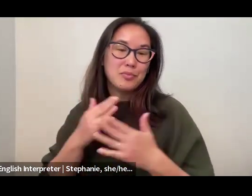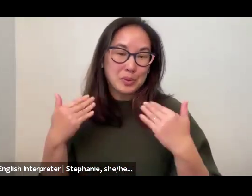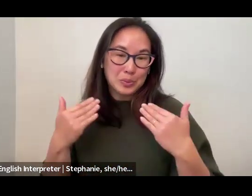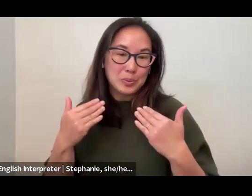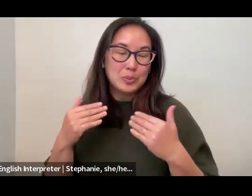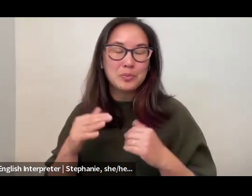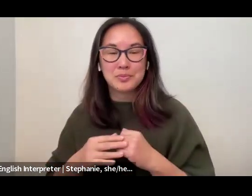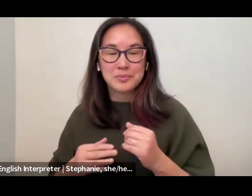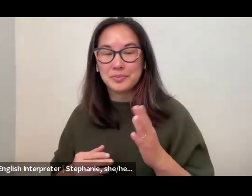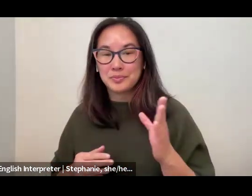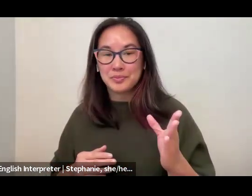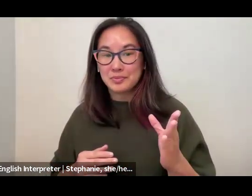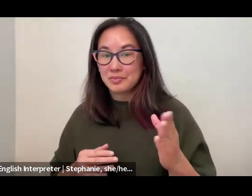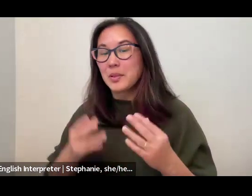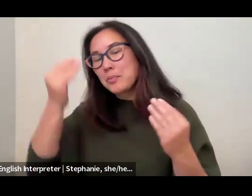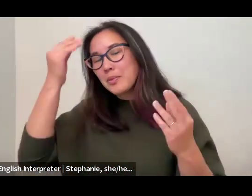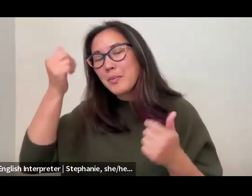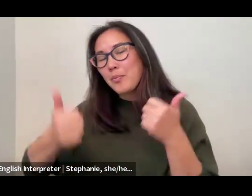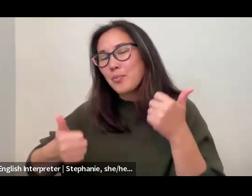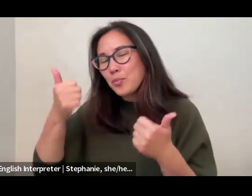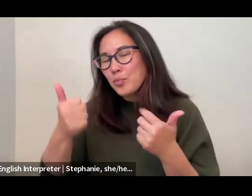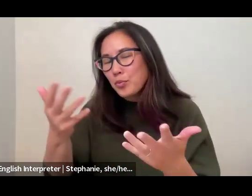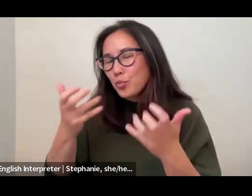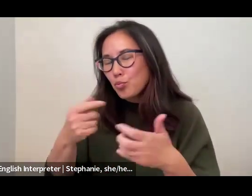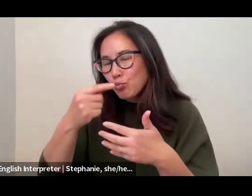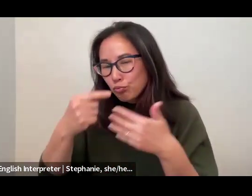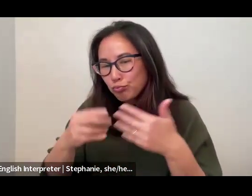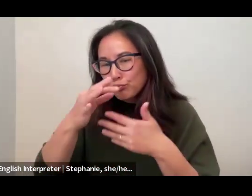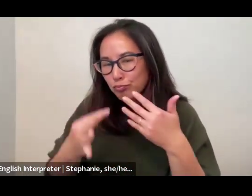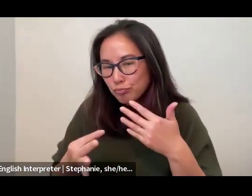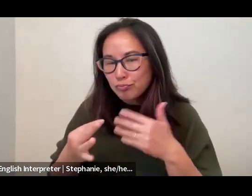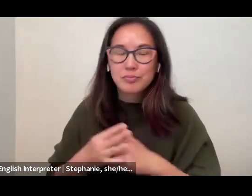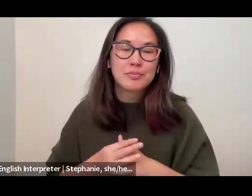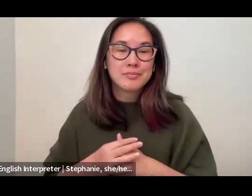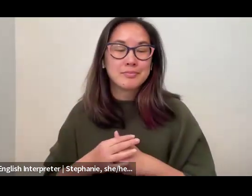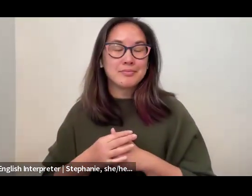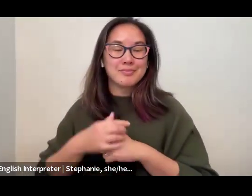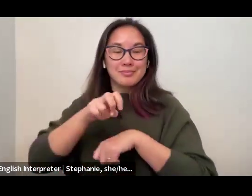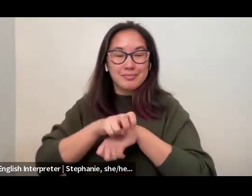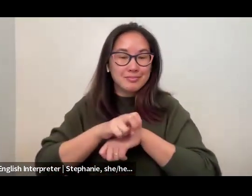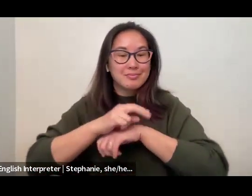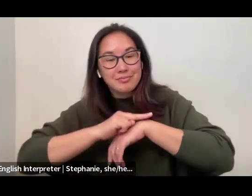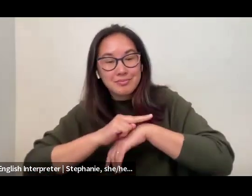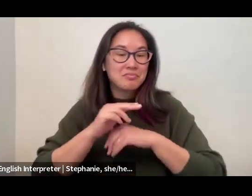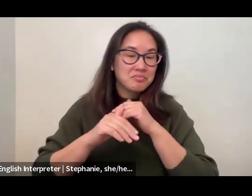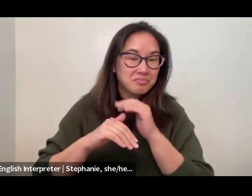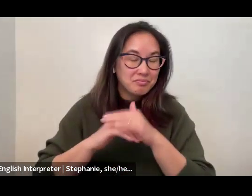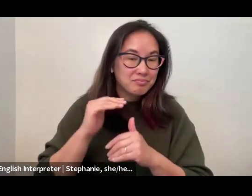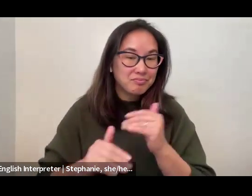So, decide what you think you're going to do. Get comfortable. And let's go for it.